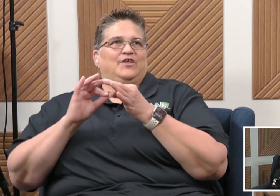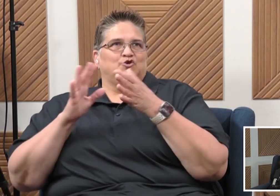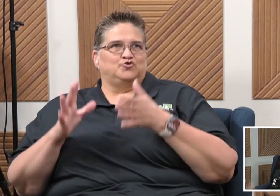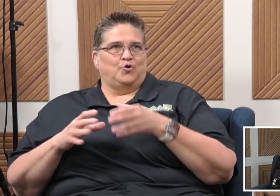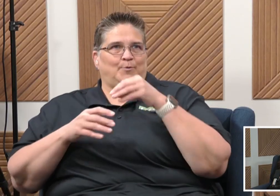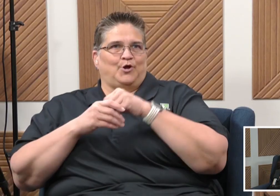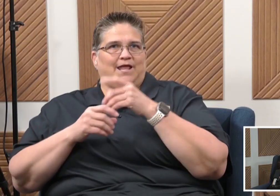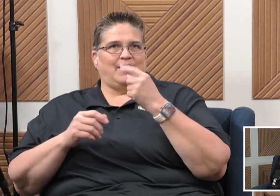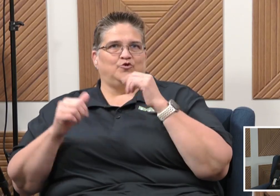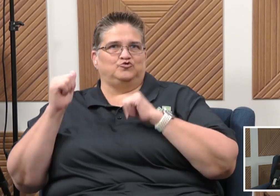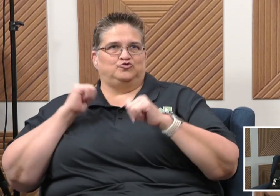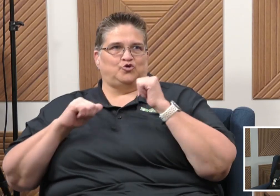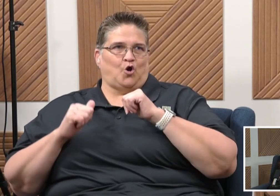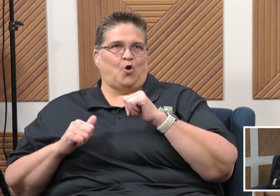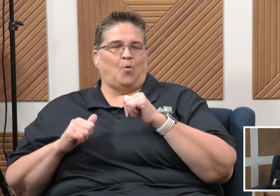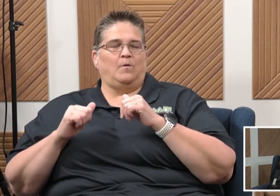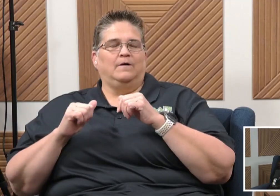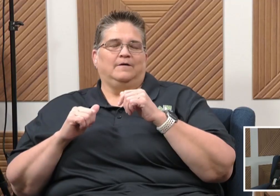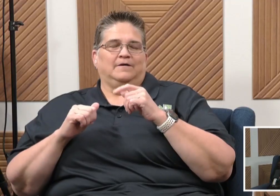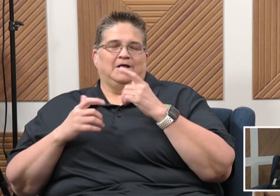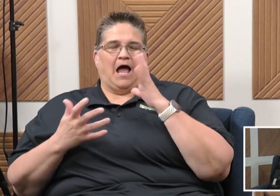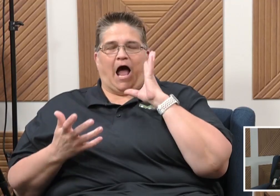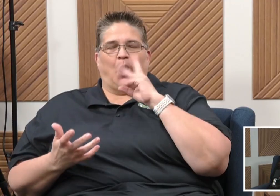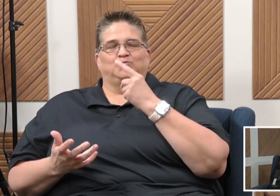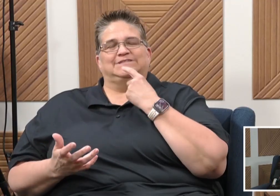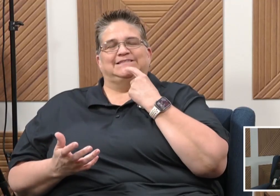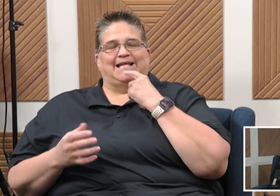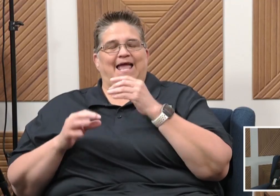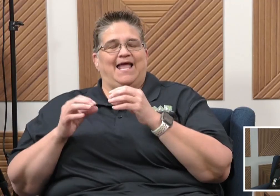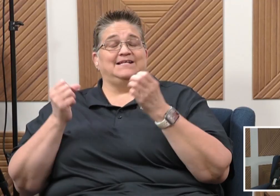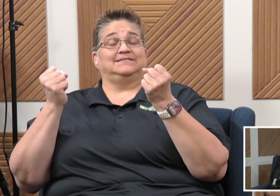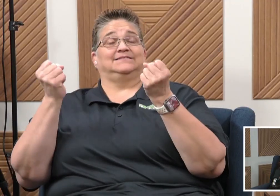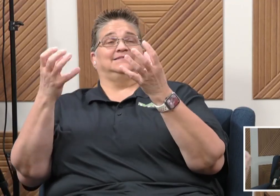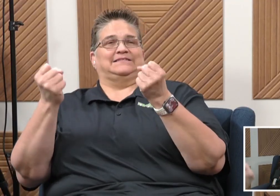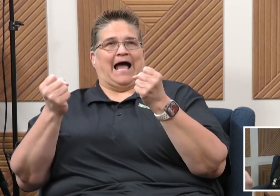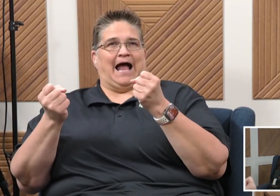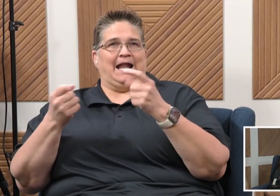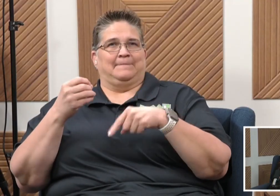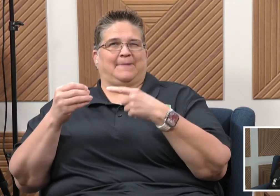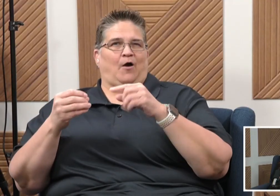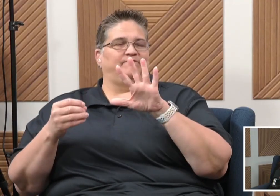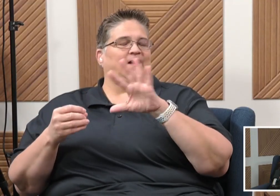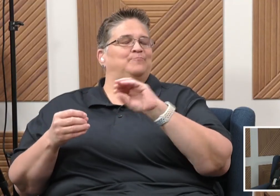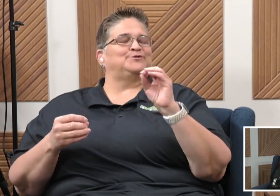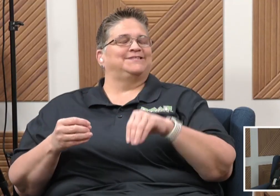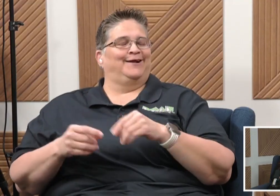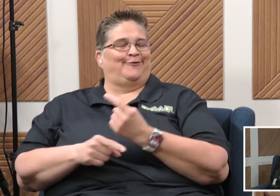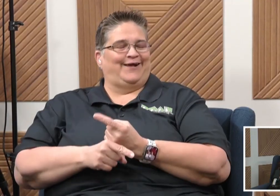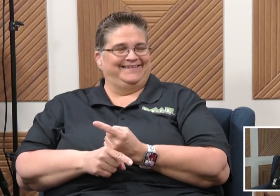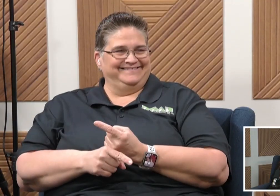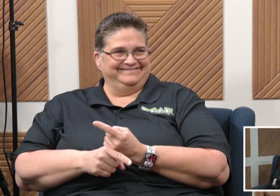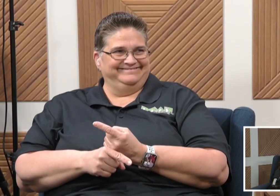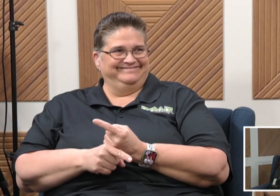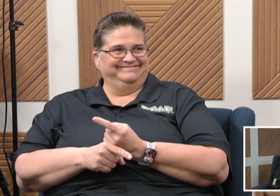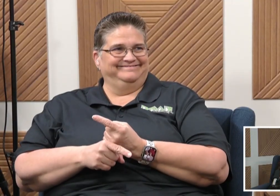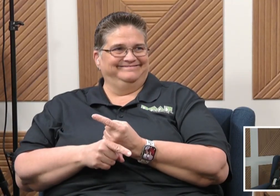The interpreter within the show... I'm just going to say the signing is about 50% accurate.